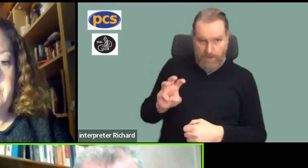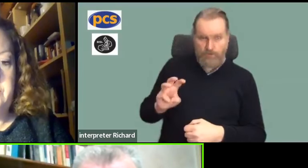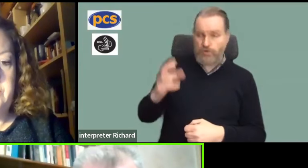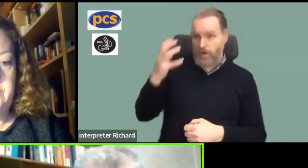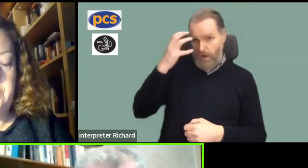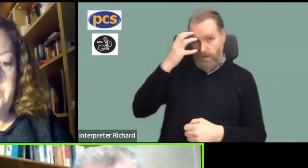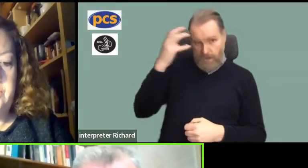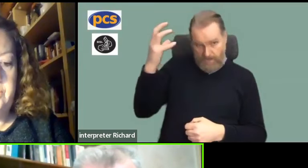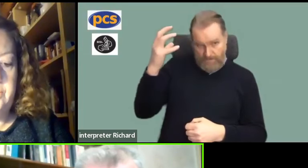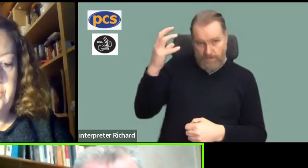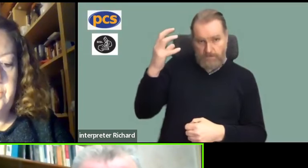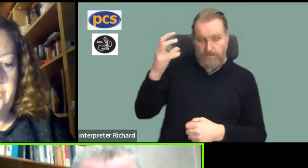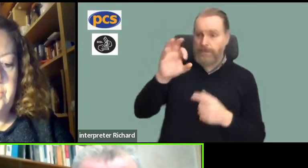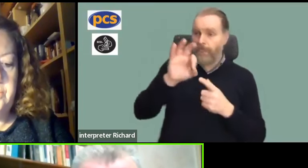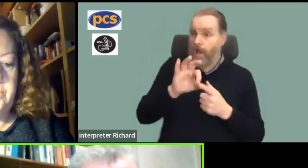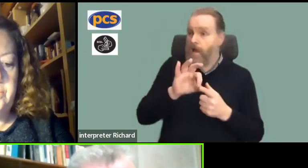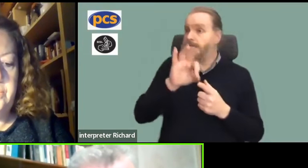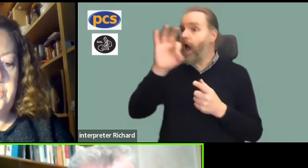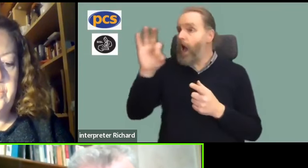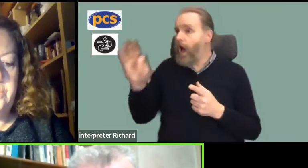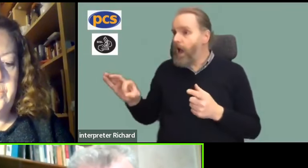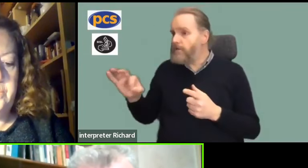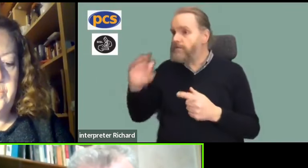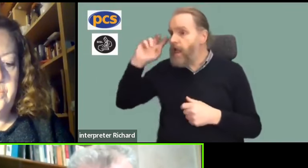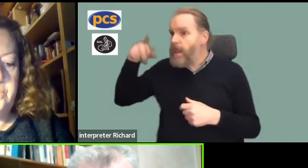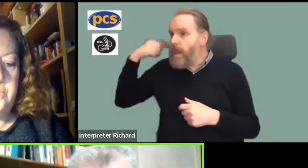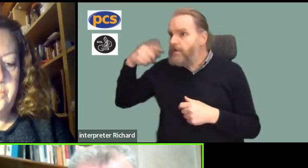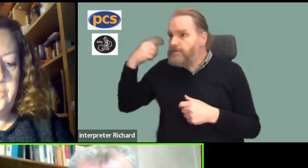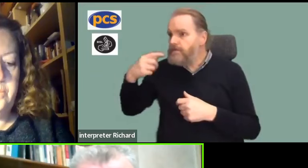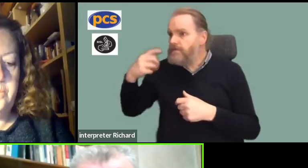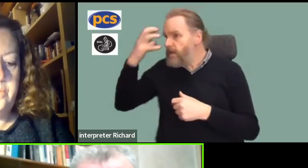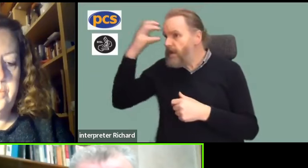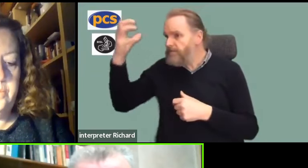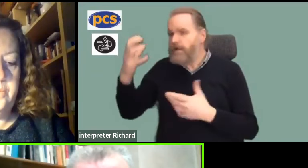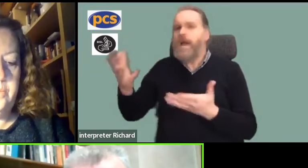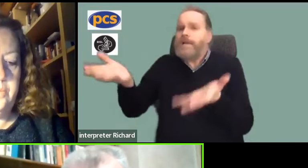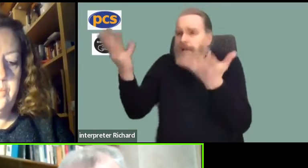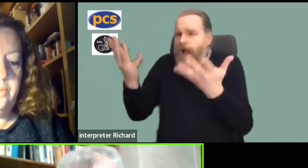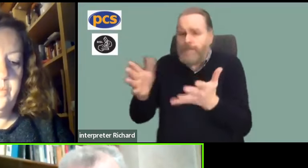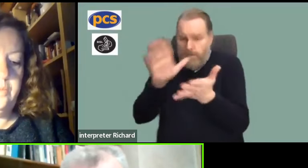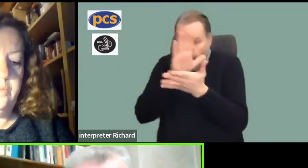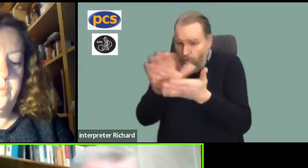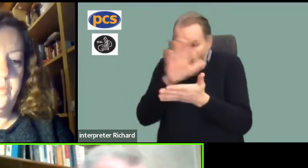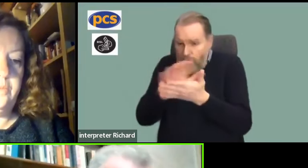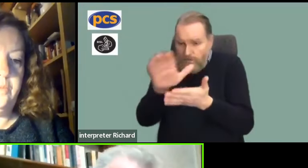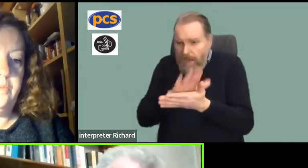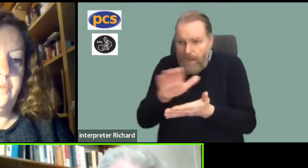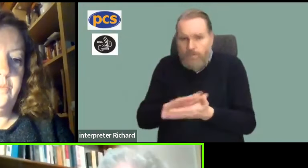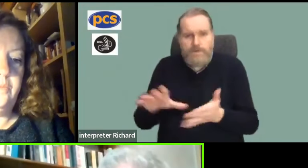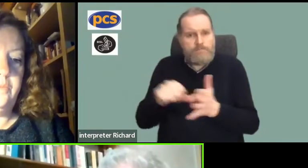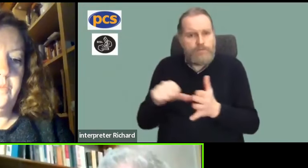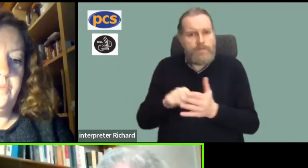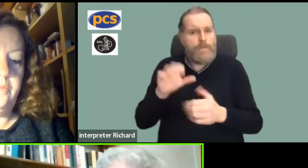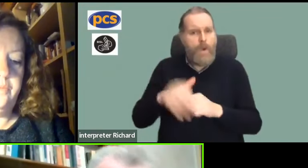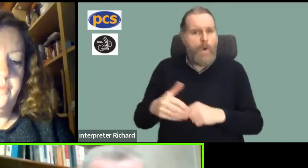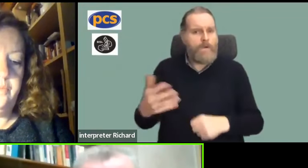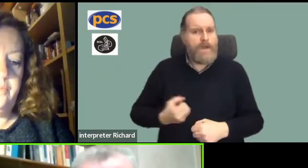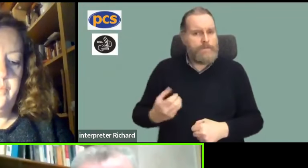publicly correct correct on correct on the Government to negotiate with us to find a negotiate with us, to find a to the despite so so we are